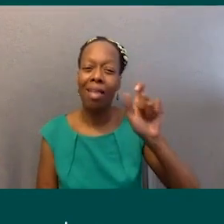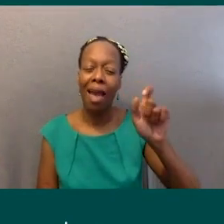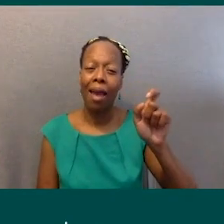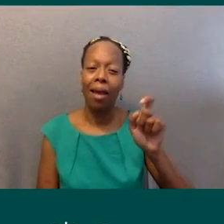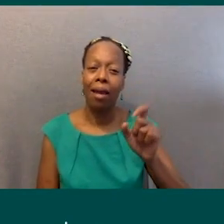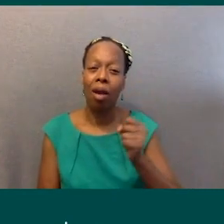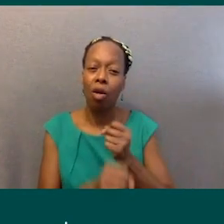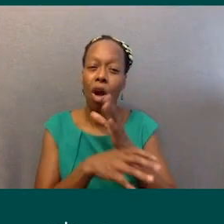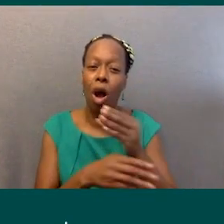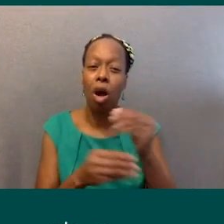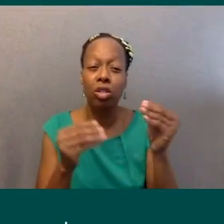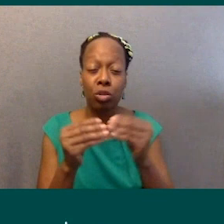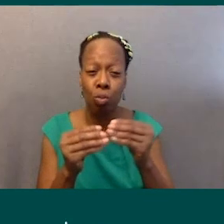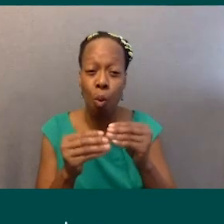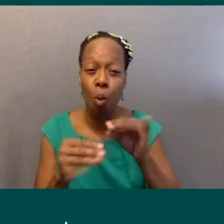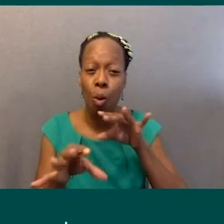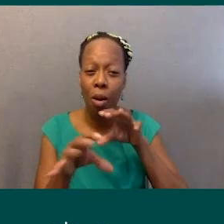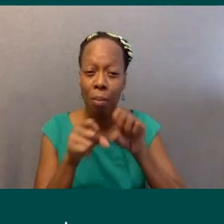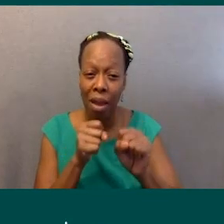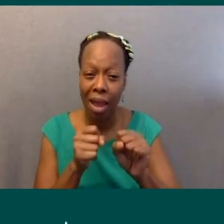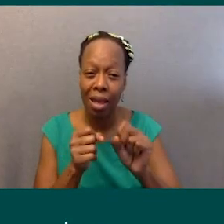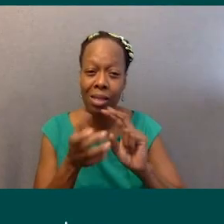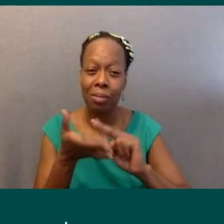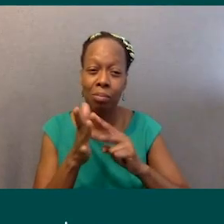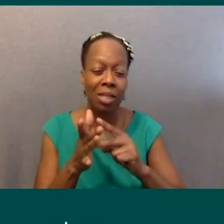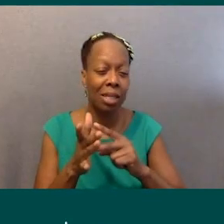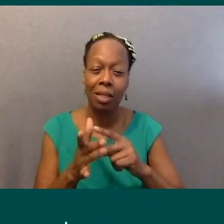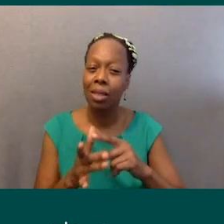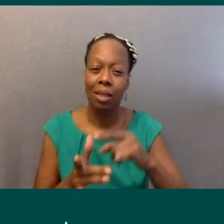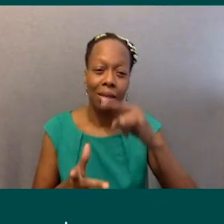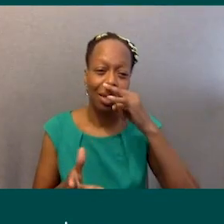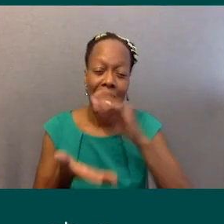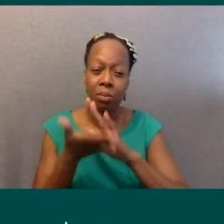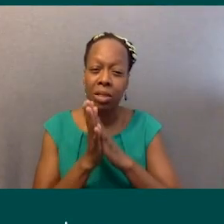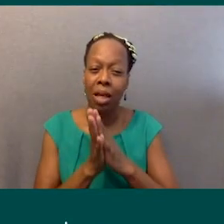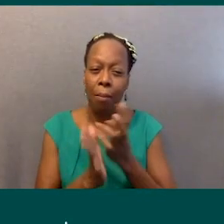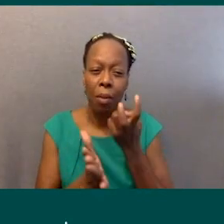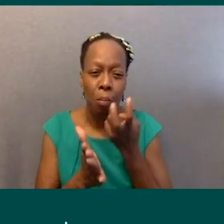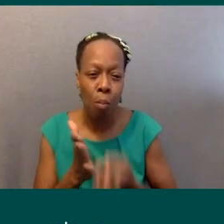so they are going into vicious cycle. So you answer to your questions,